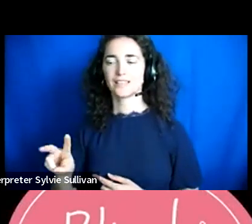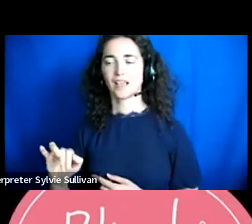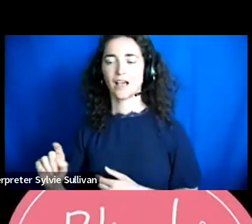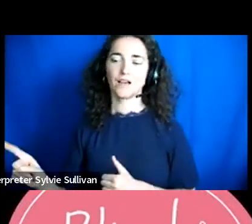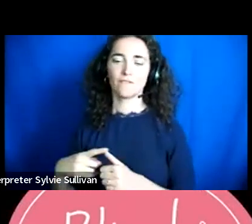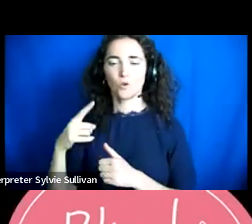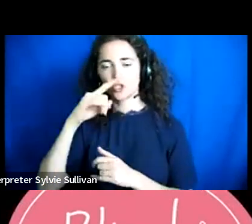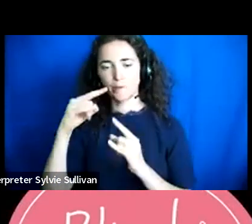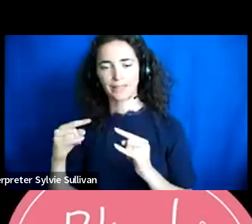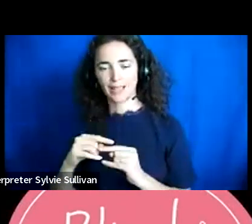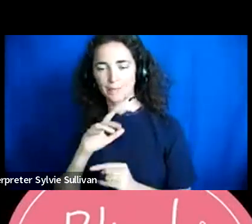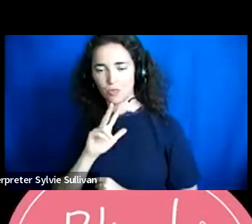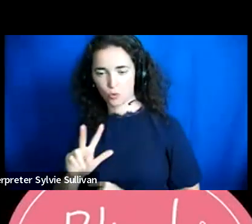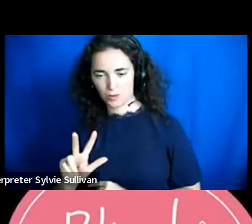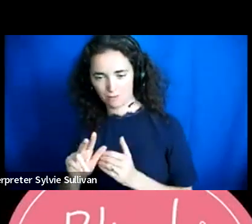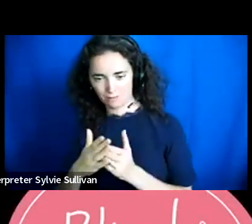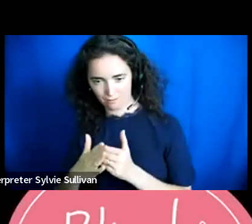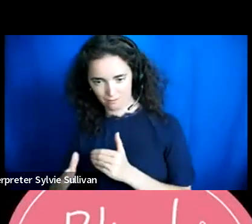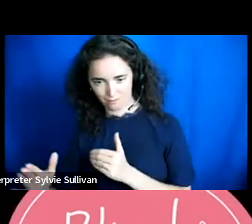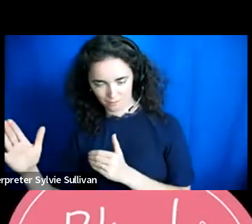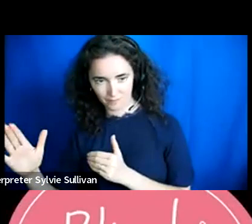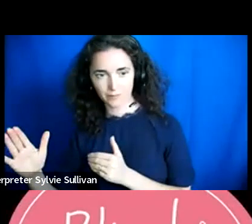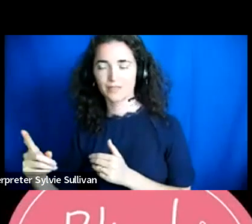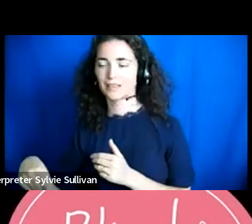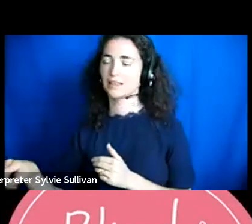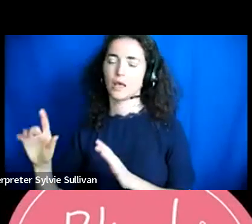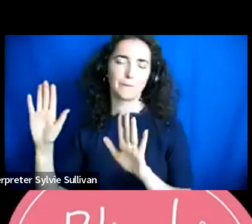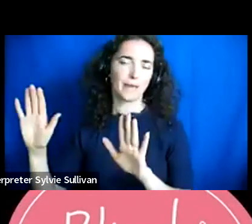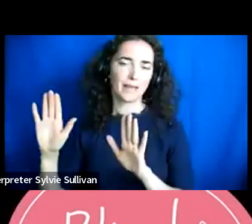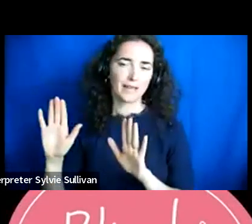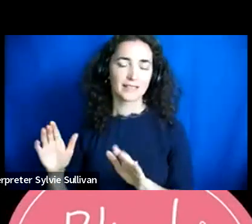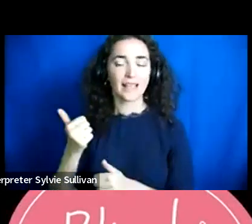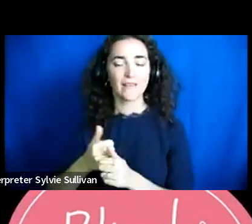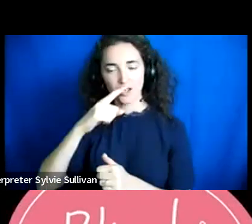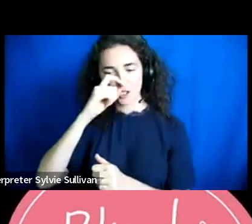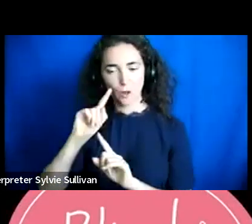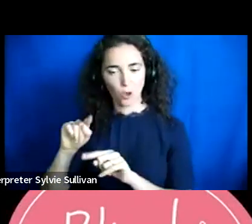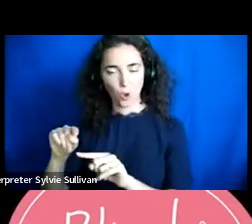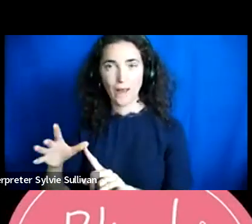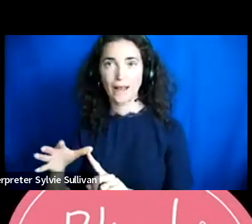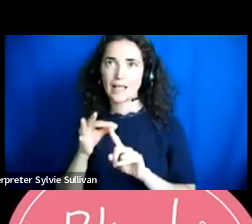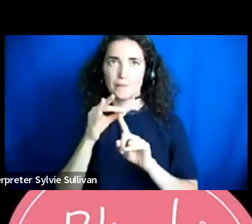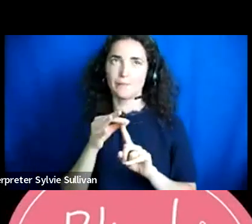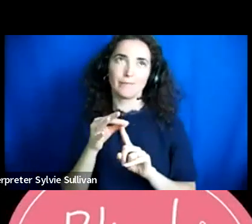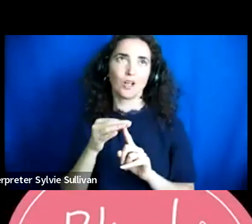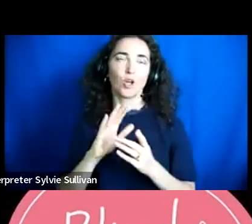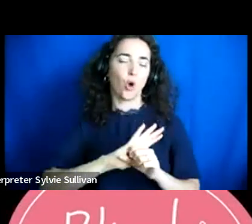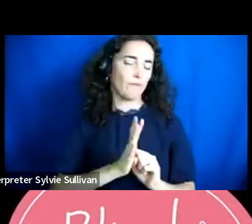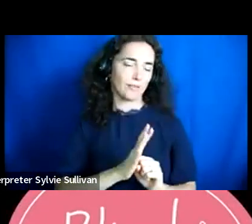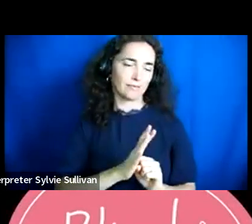Since she's 3 they have been amazing she went every summer, except probably through Covid.